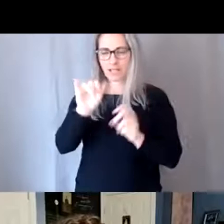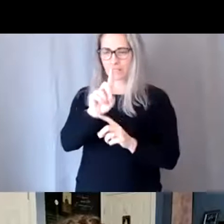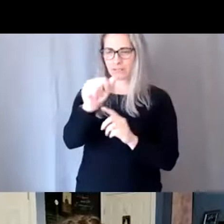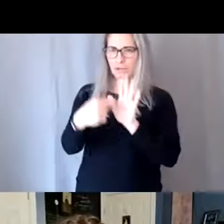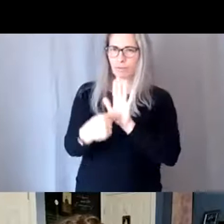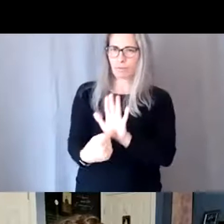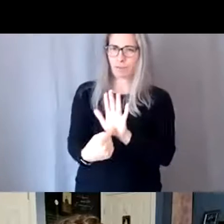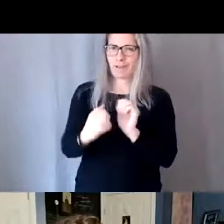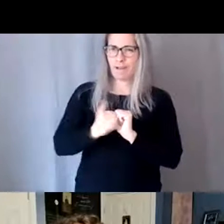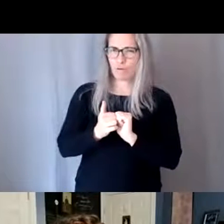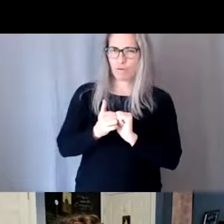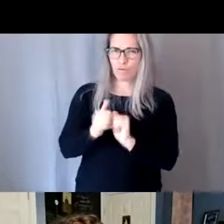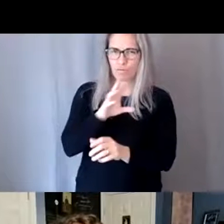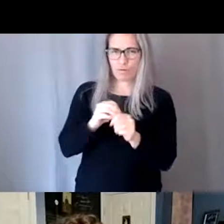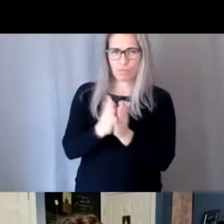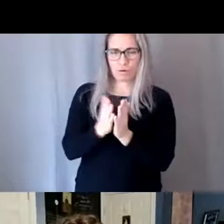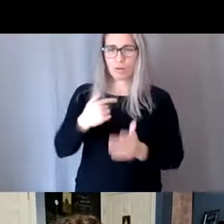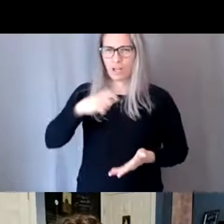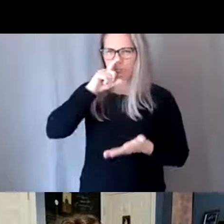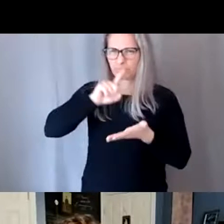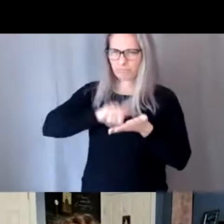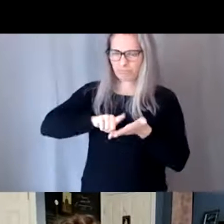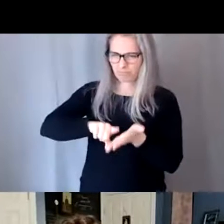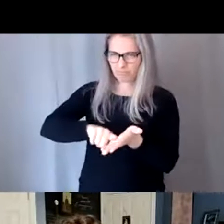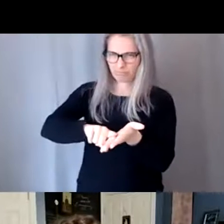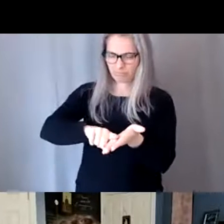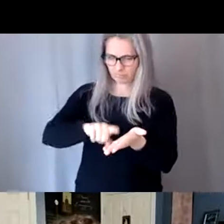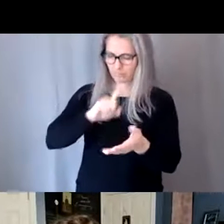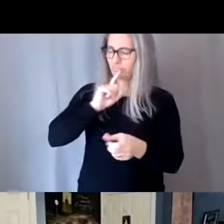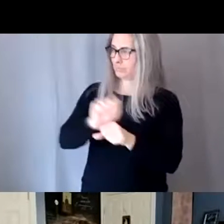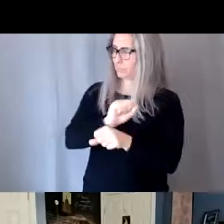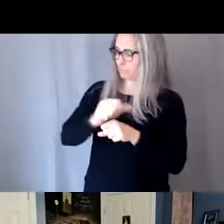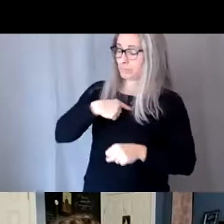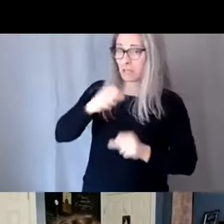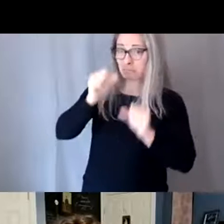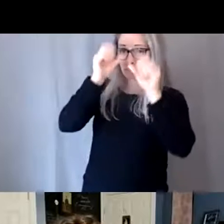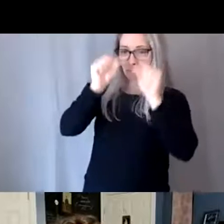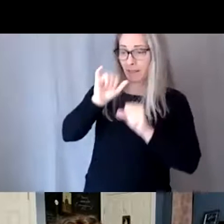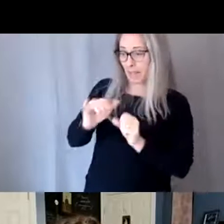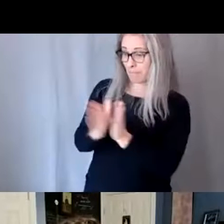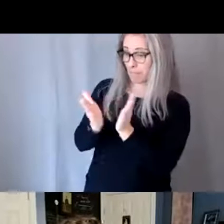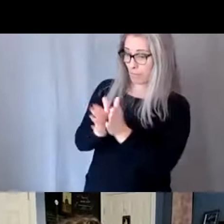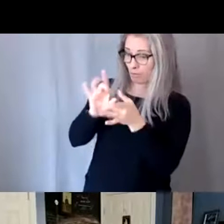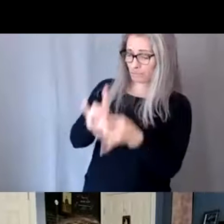surprised by this finding was that this is really not at all a book about disability so the book does have sections that